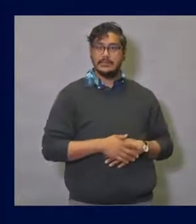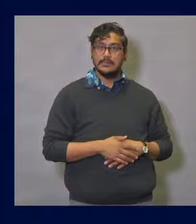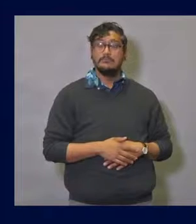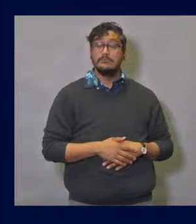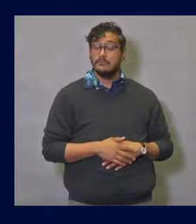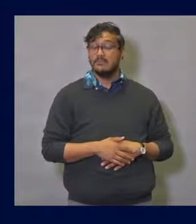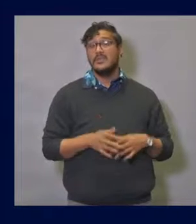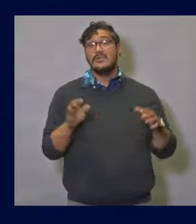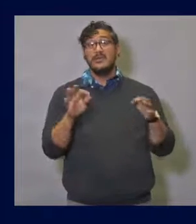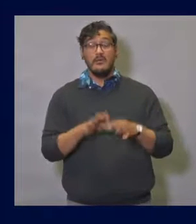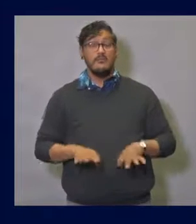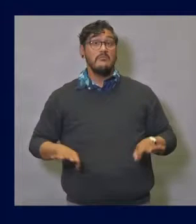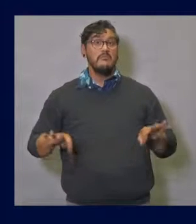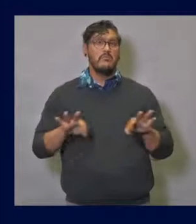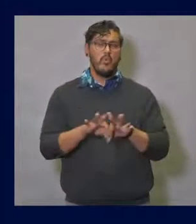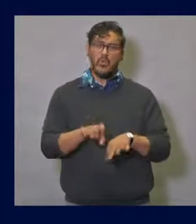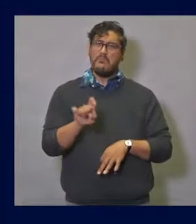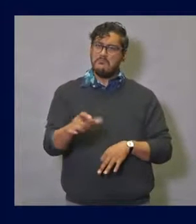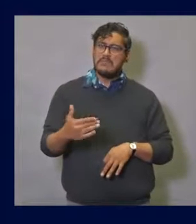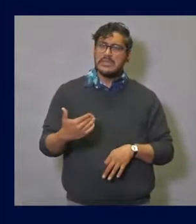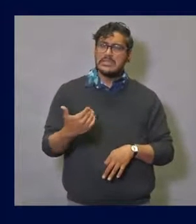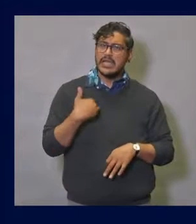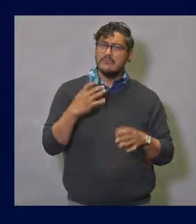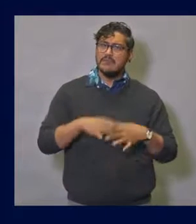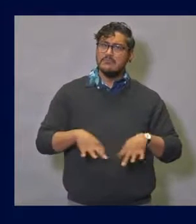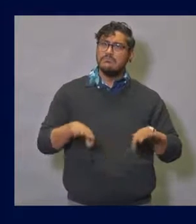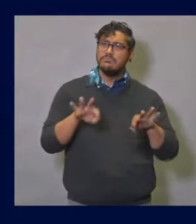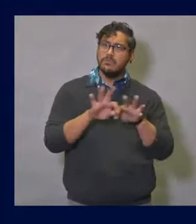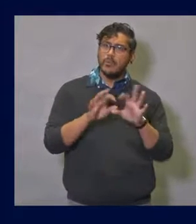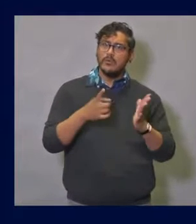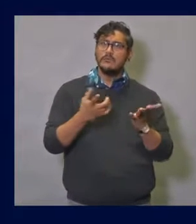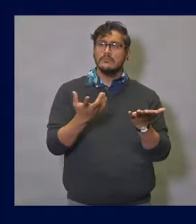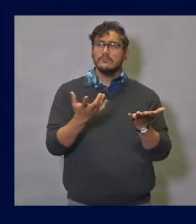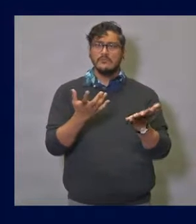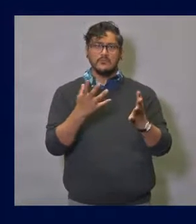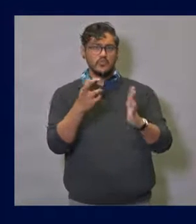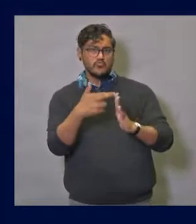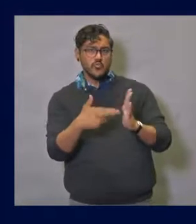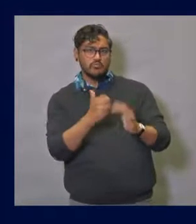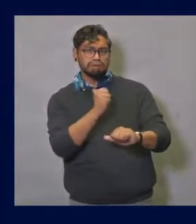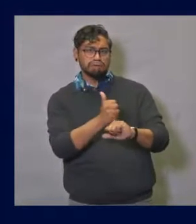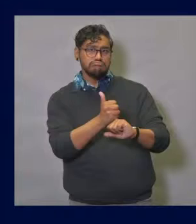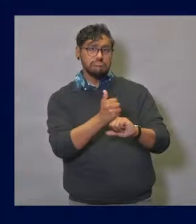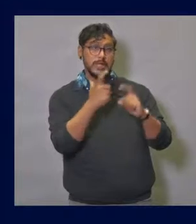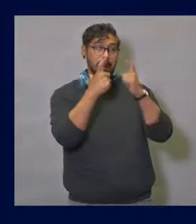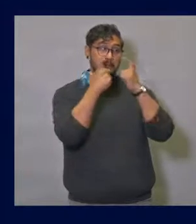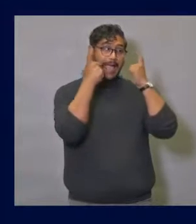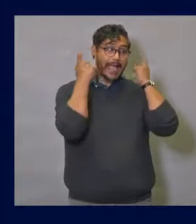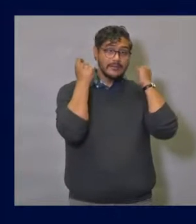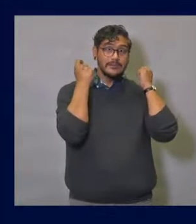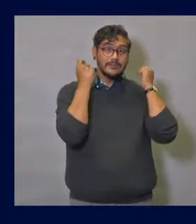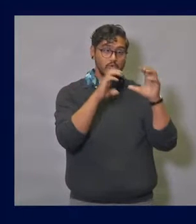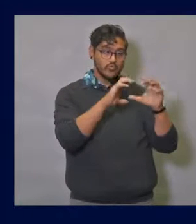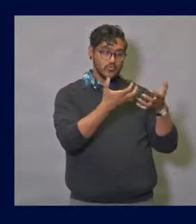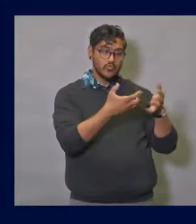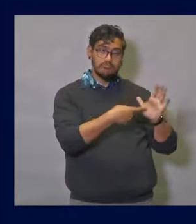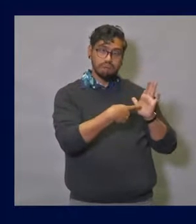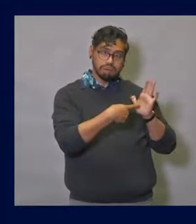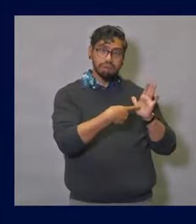ALL TIMES. IT IS IMPORTANT SCHOOLS